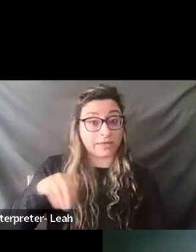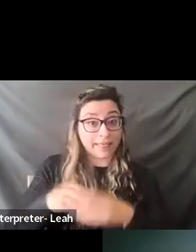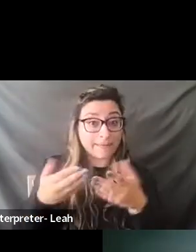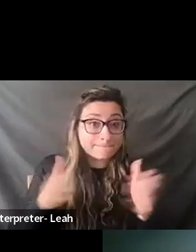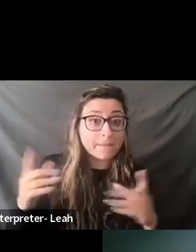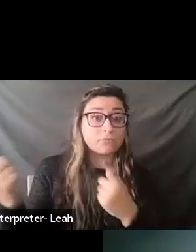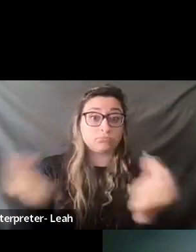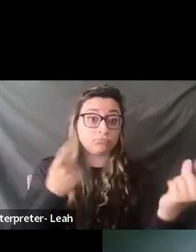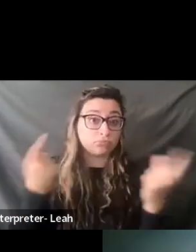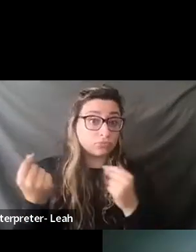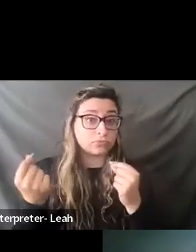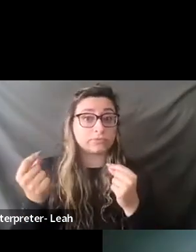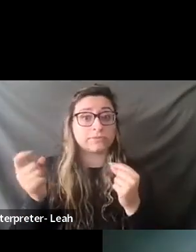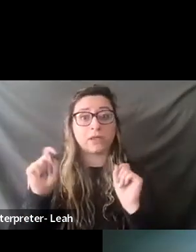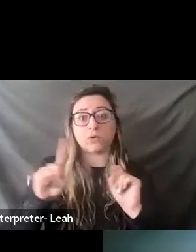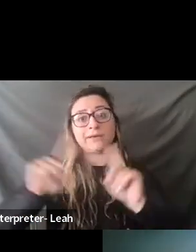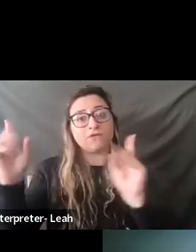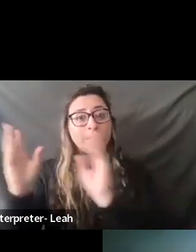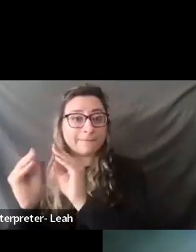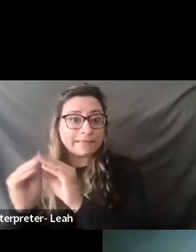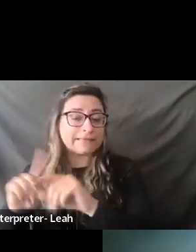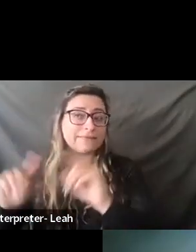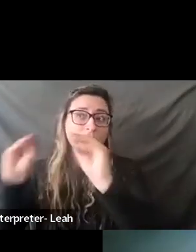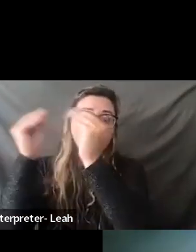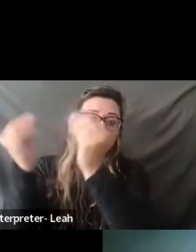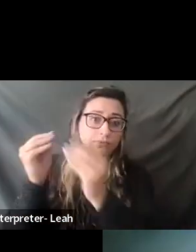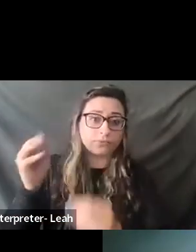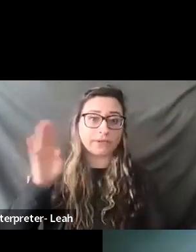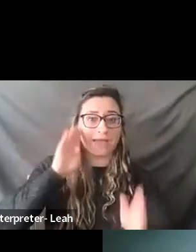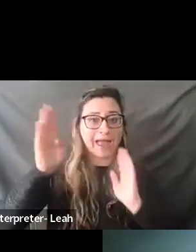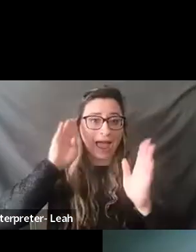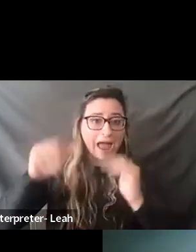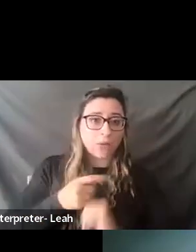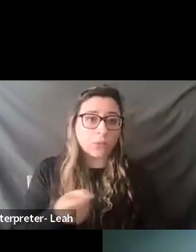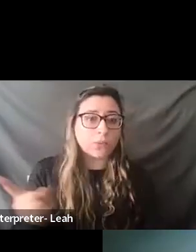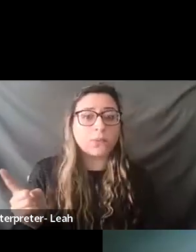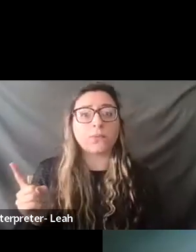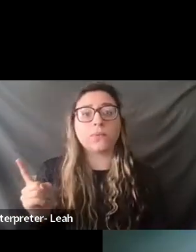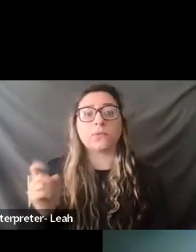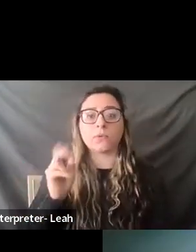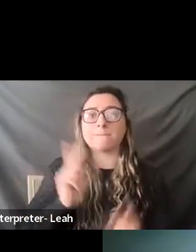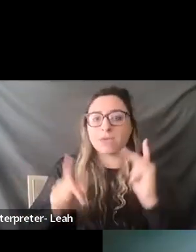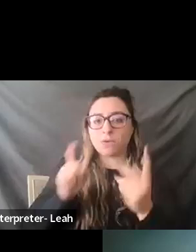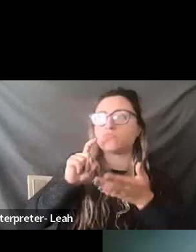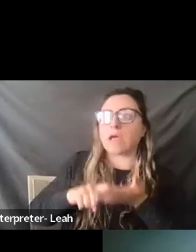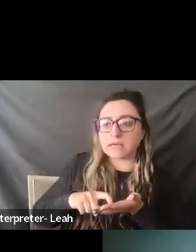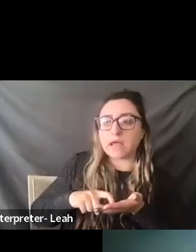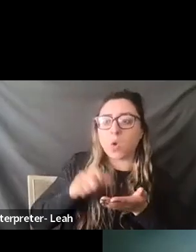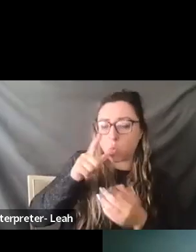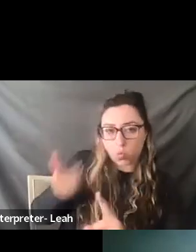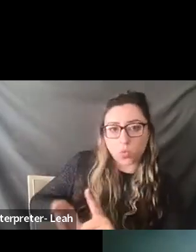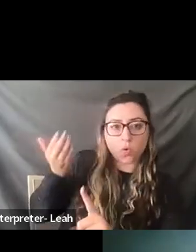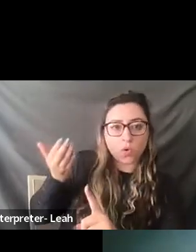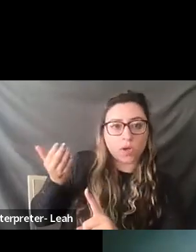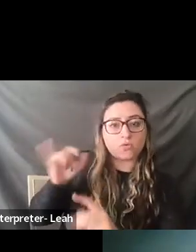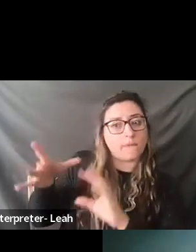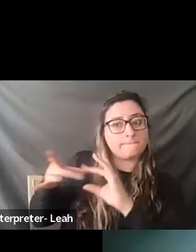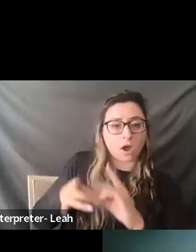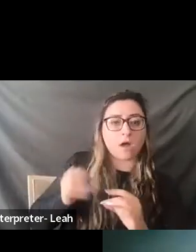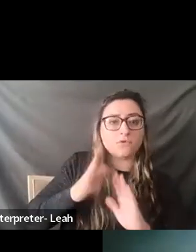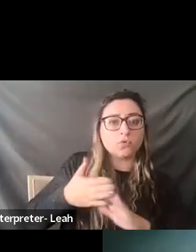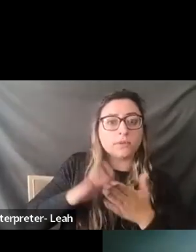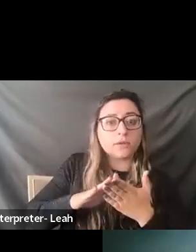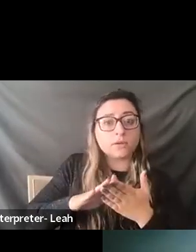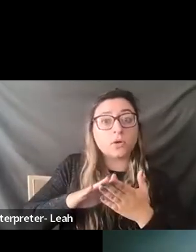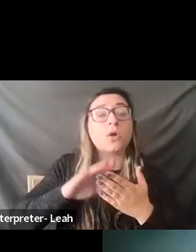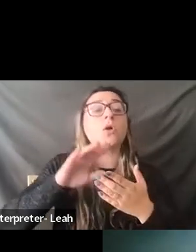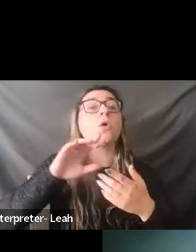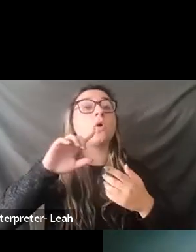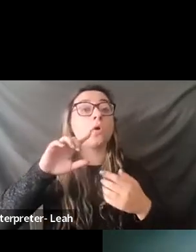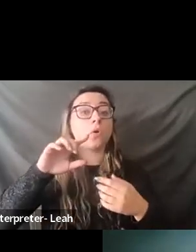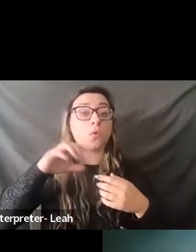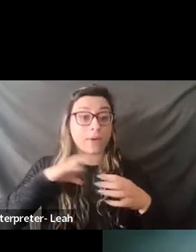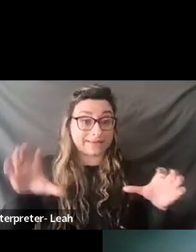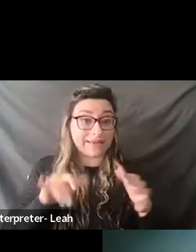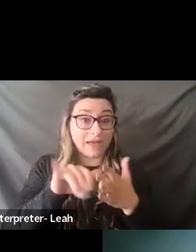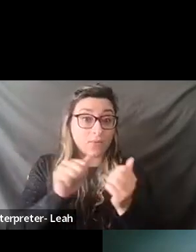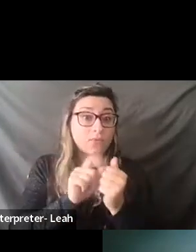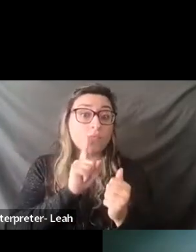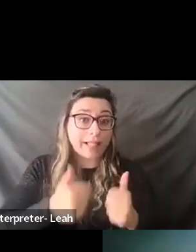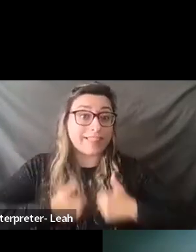And here -- and I'll speak from Heartland -- we had more success -- because these are folks, you know, long-time county assessor [ Unclear ]